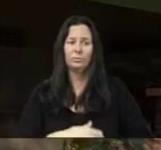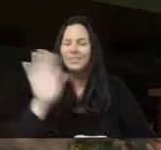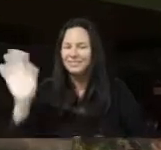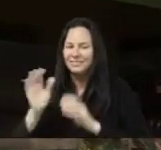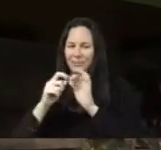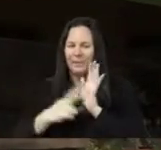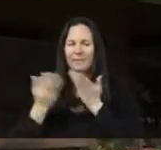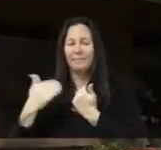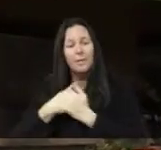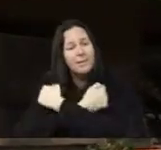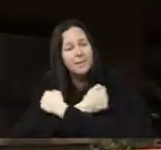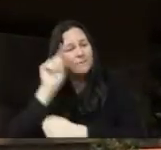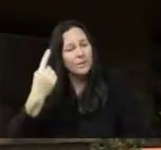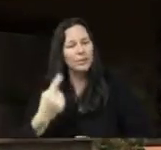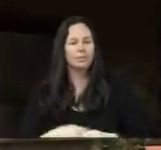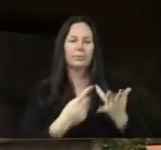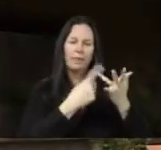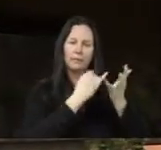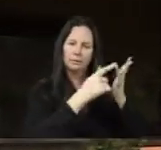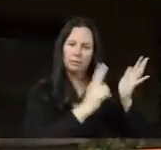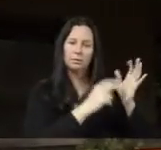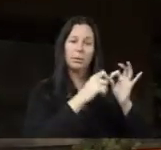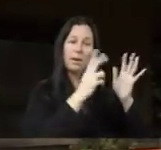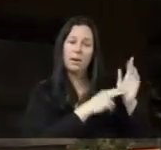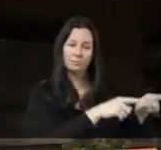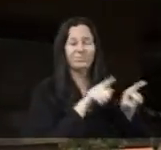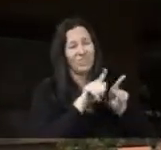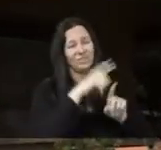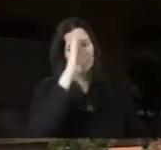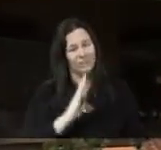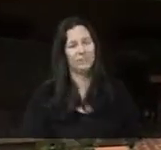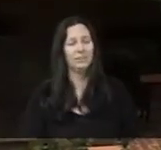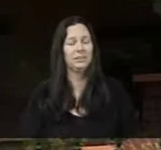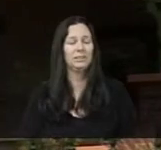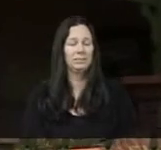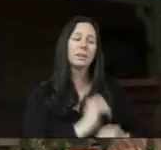Keith and Patricia's other son, Ben, also has schizophrenia. Alright? Alright, then.